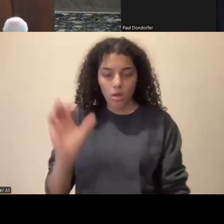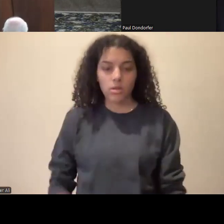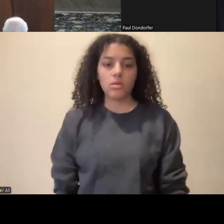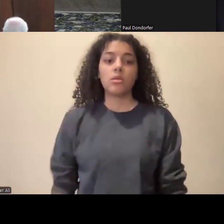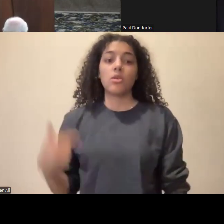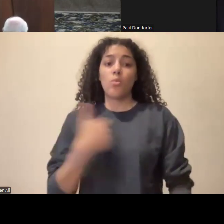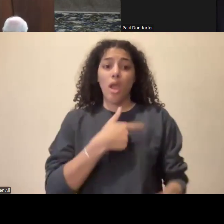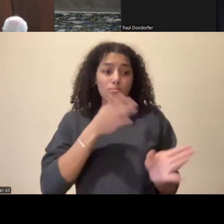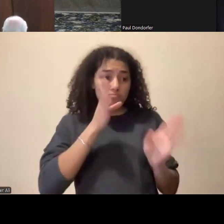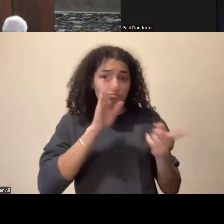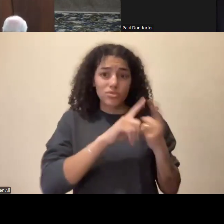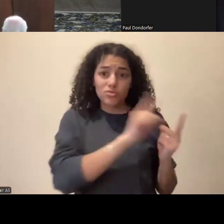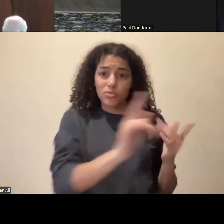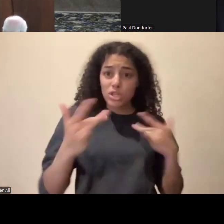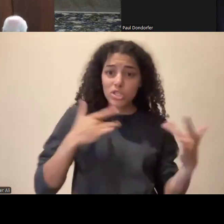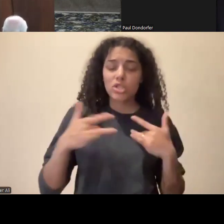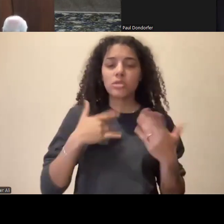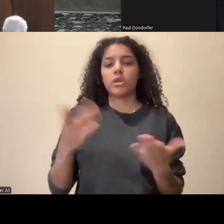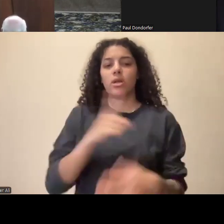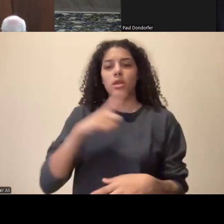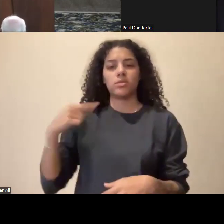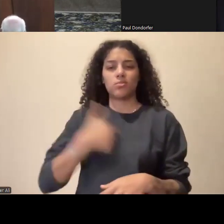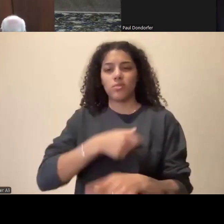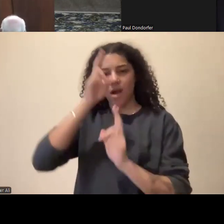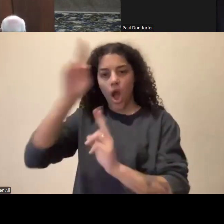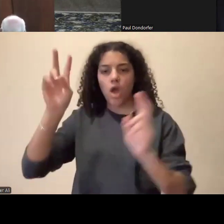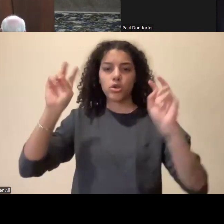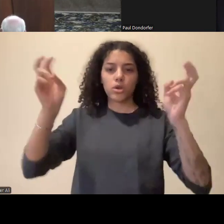the legislature is justly proud to honor Rock Paper Straws for extraordinary commitment to